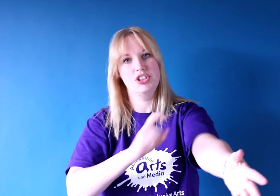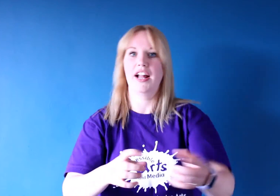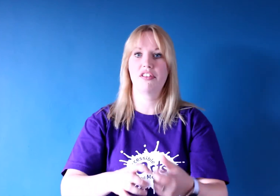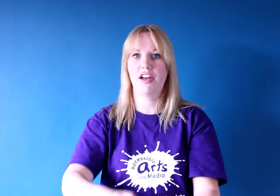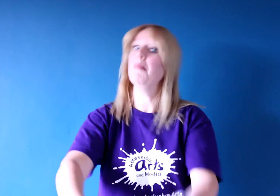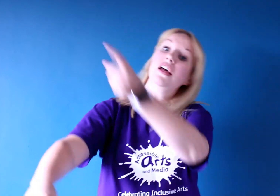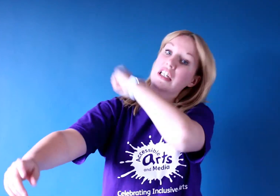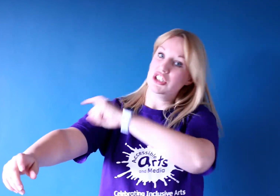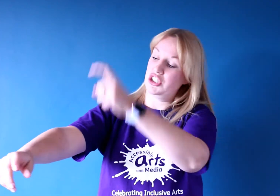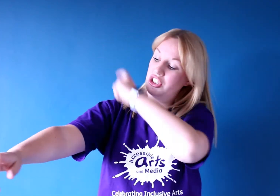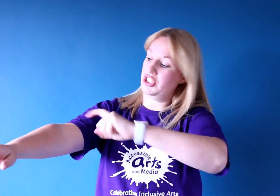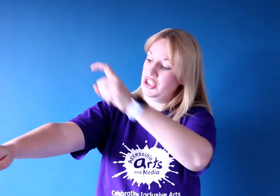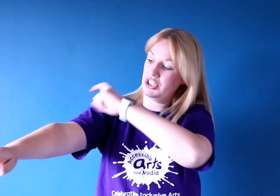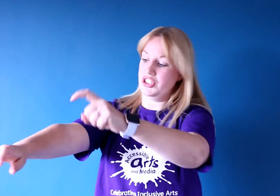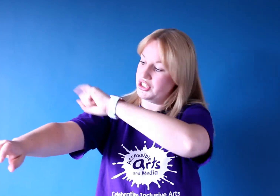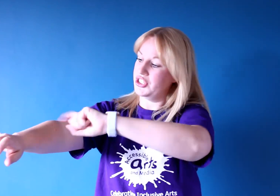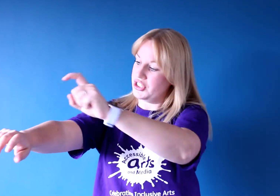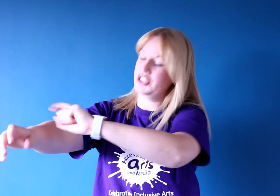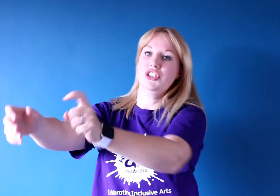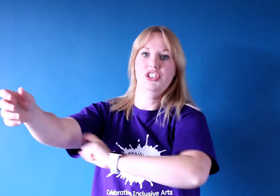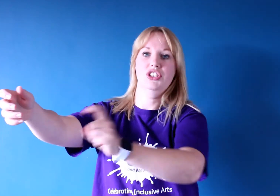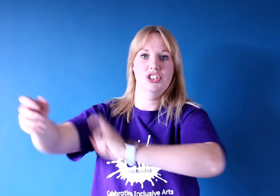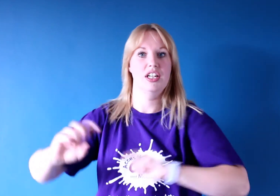and your other arm. Tssshhh.